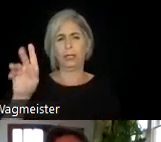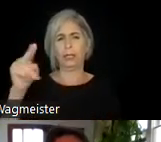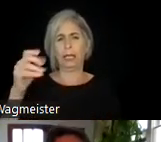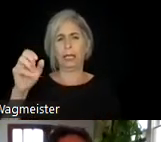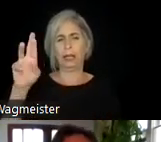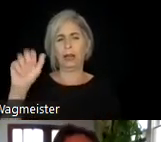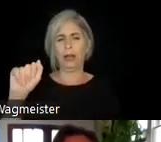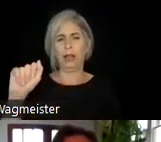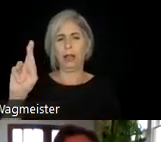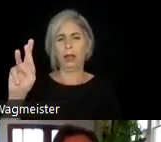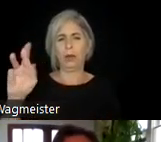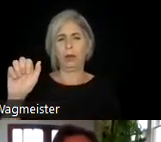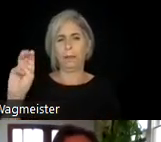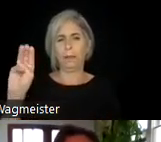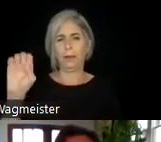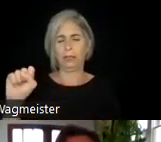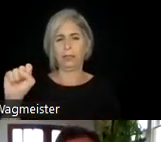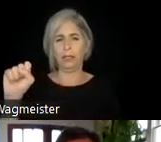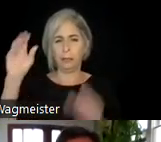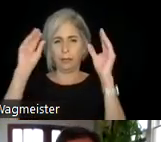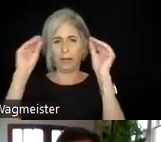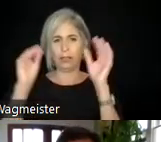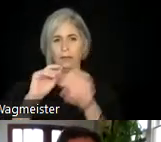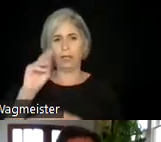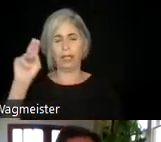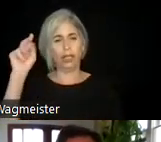s and humanities at the University of Washington School of Medicine